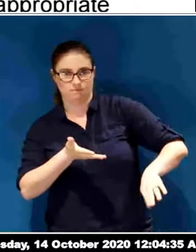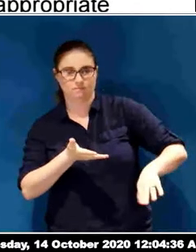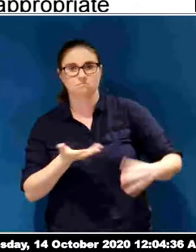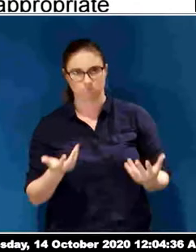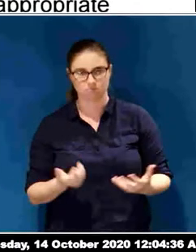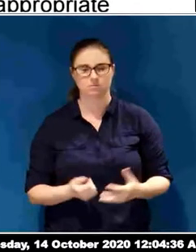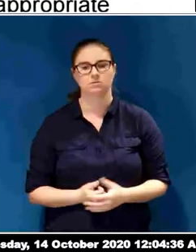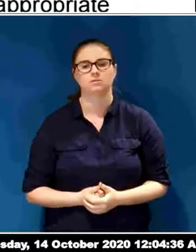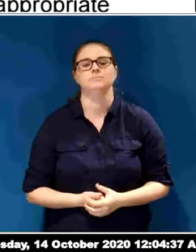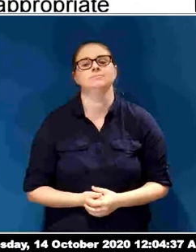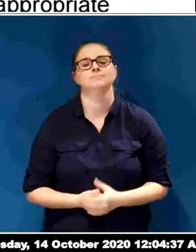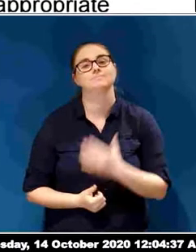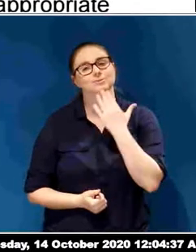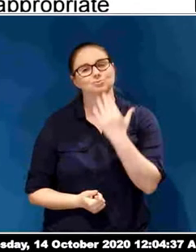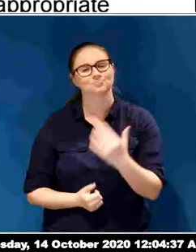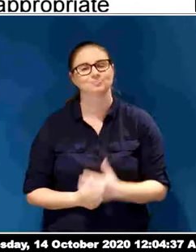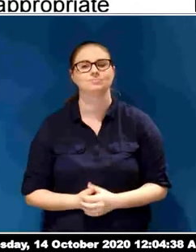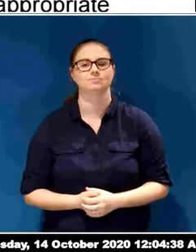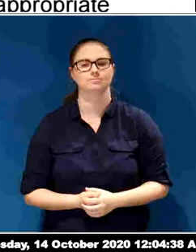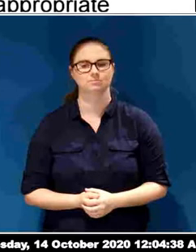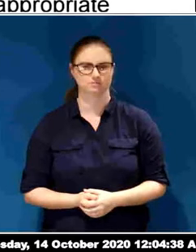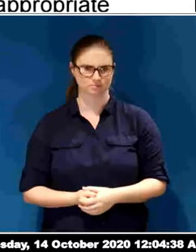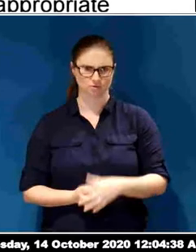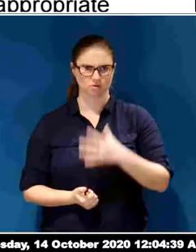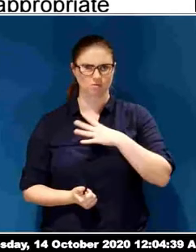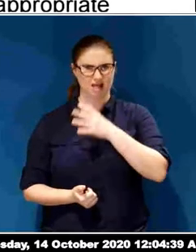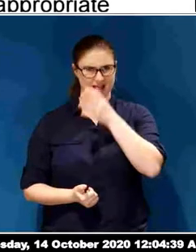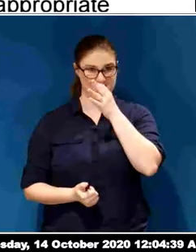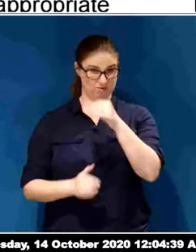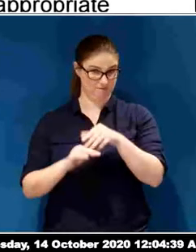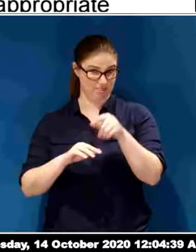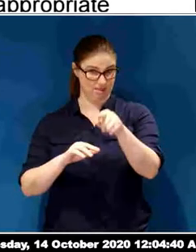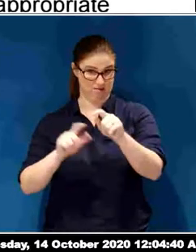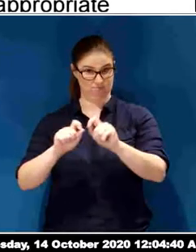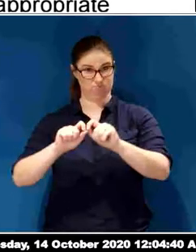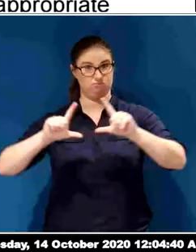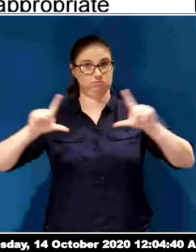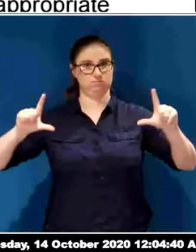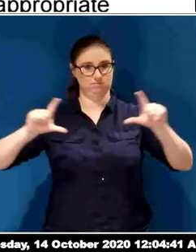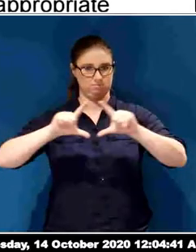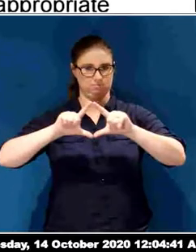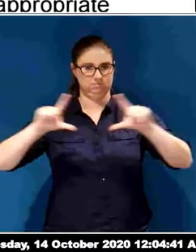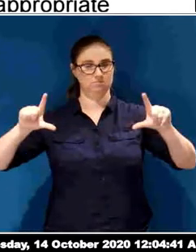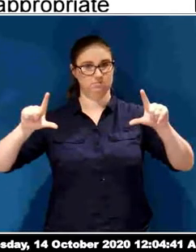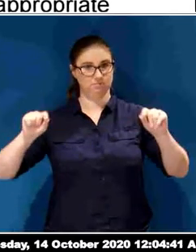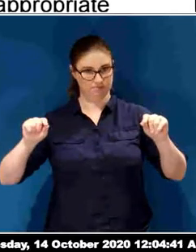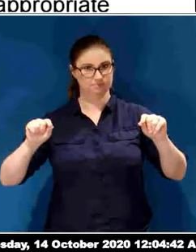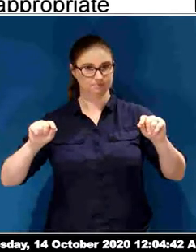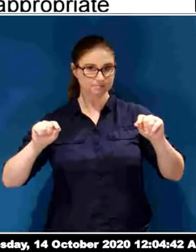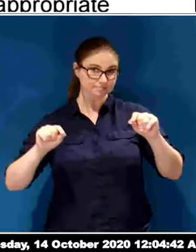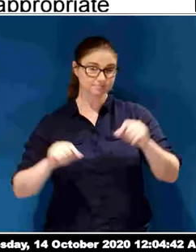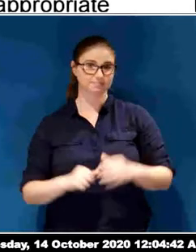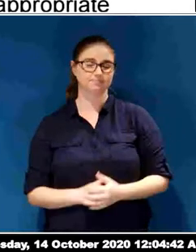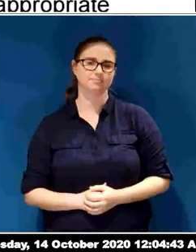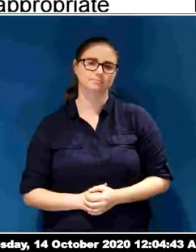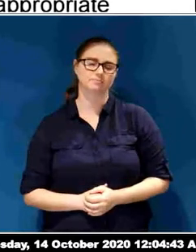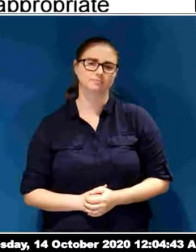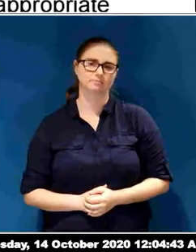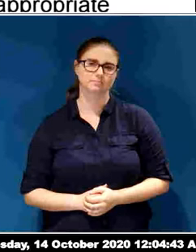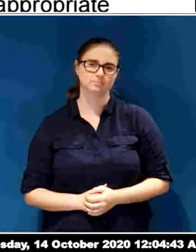So, you operate under the understanding that educational neglect can include the